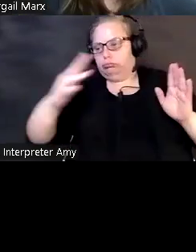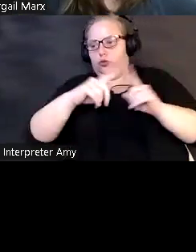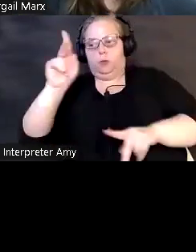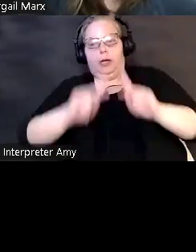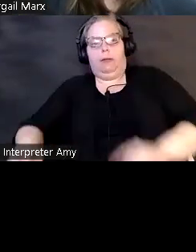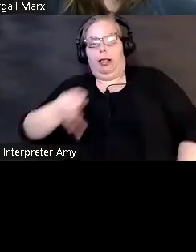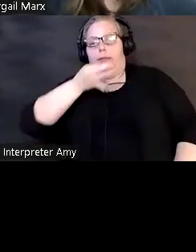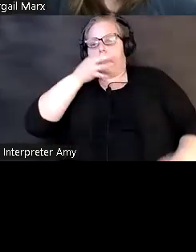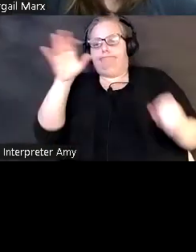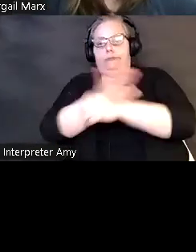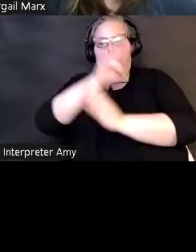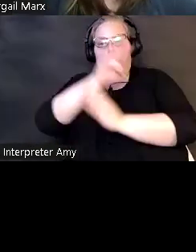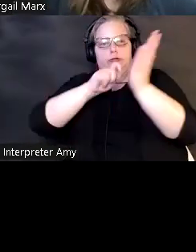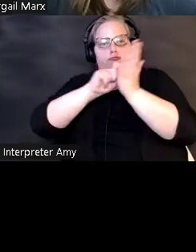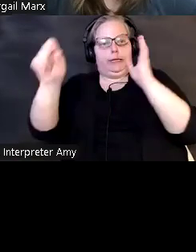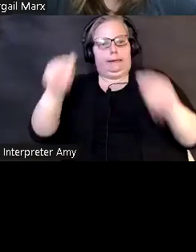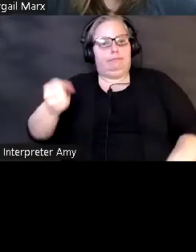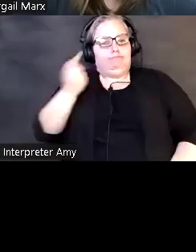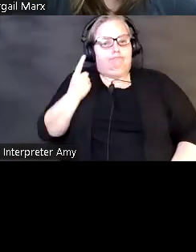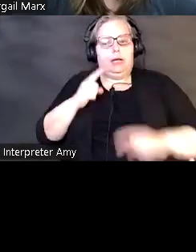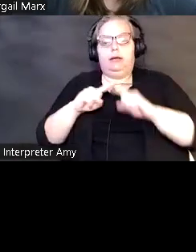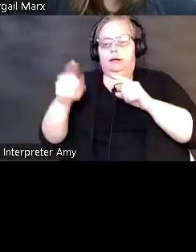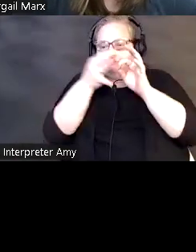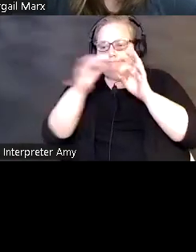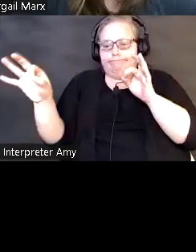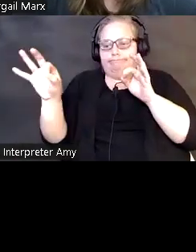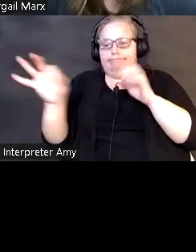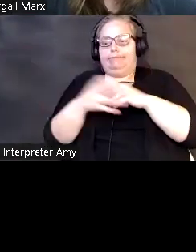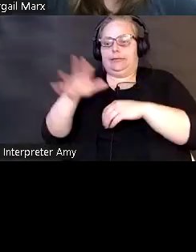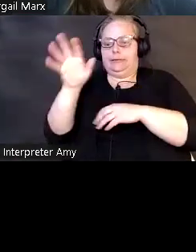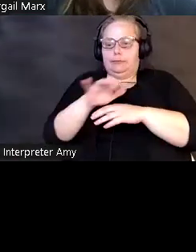literate and speaking in complete sentences and spelling things out, these tips are still